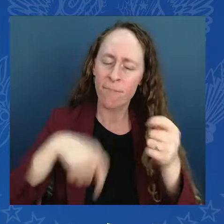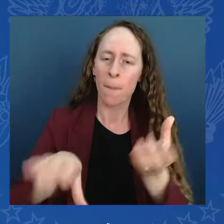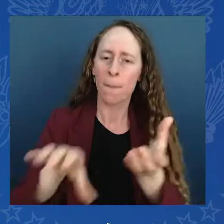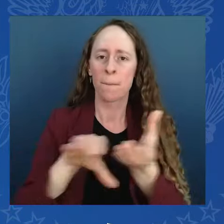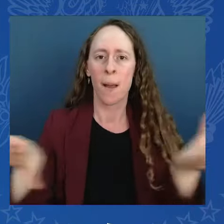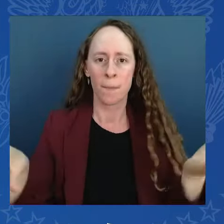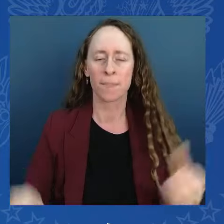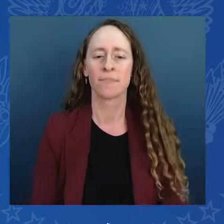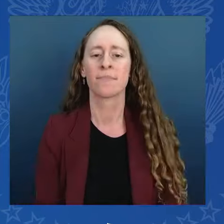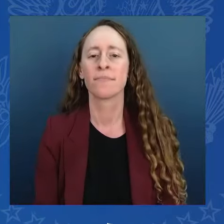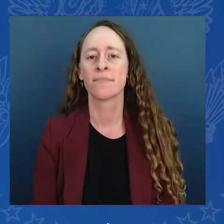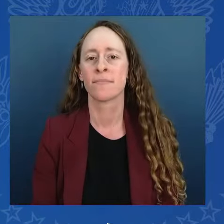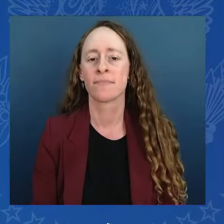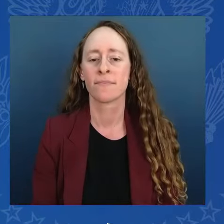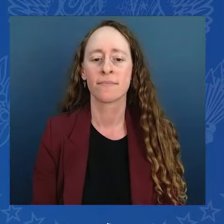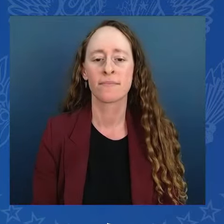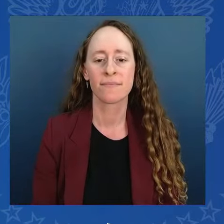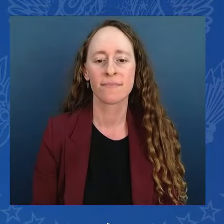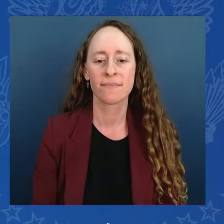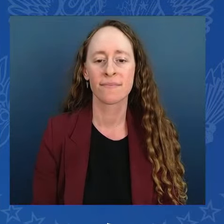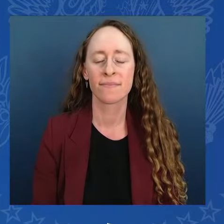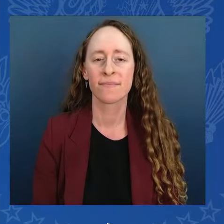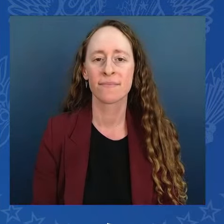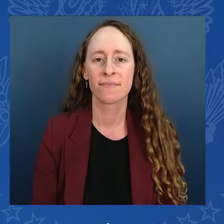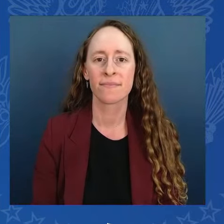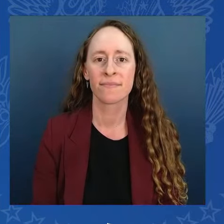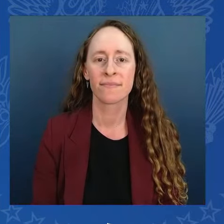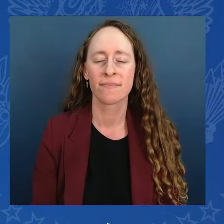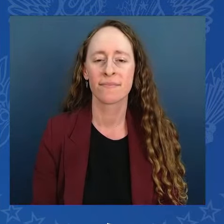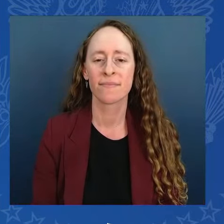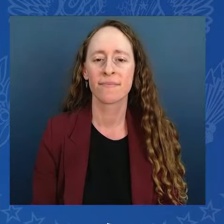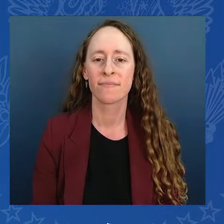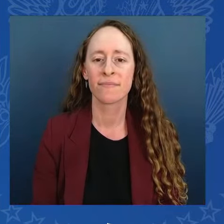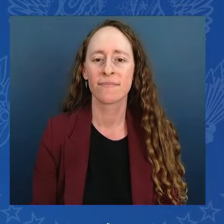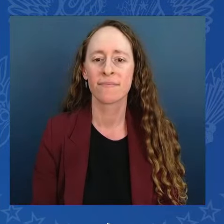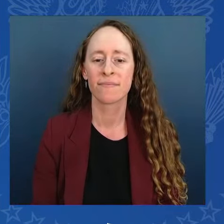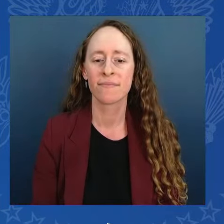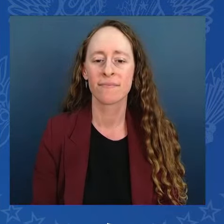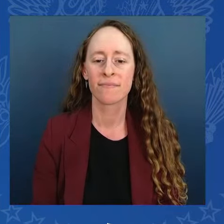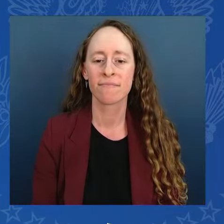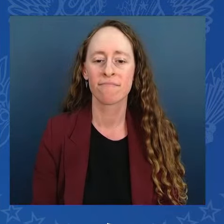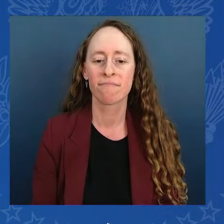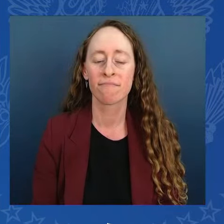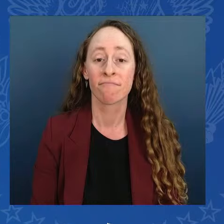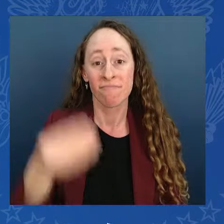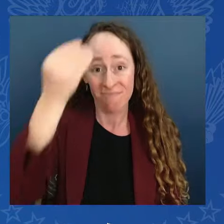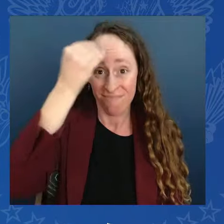And while the federal government can't do it alone, we're providing the single largest investment